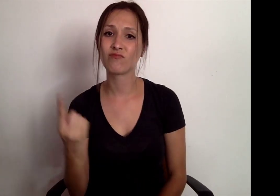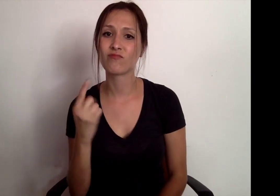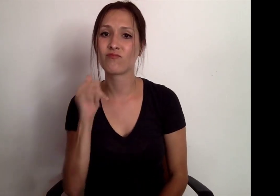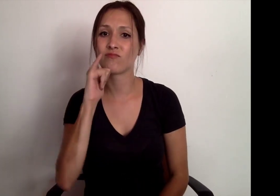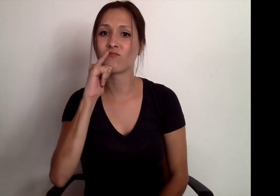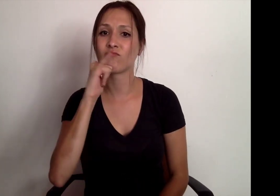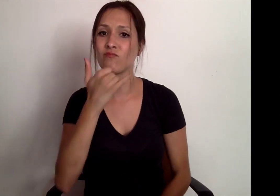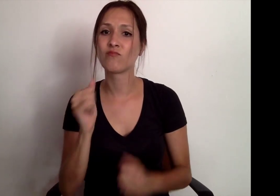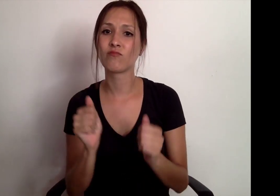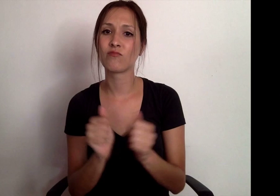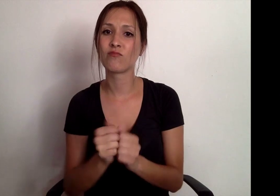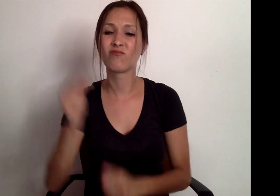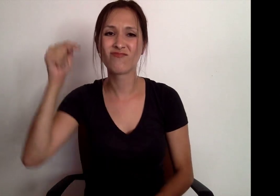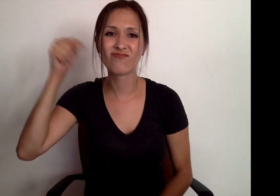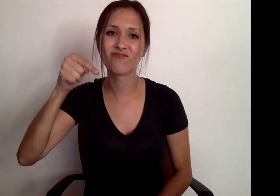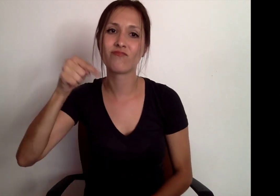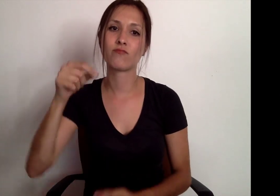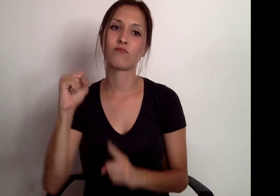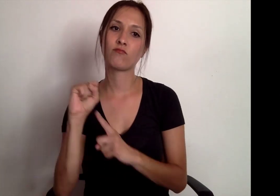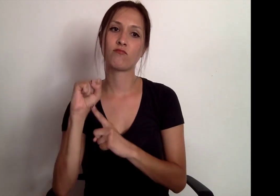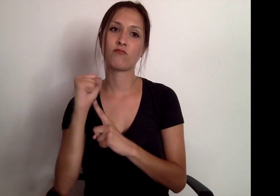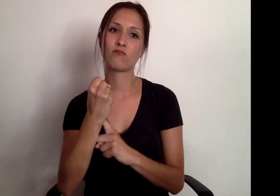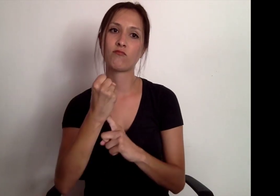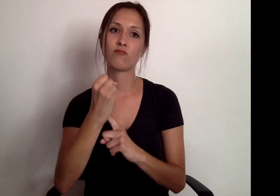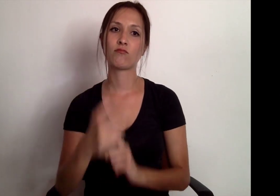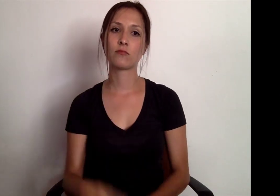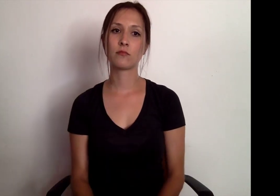something wrong with this situation.